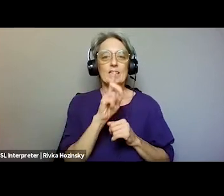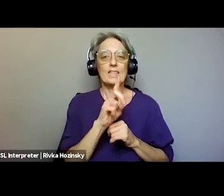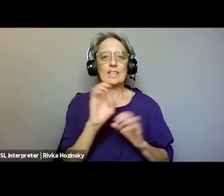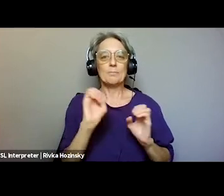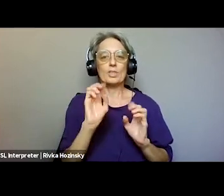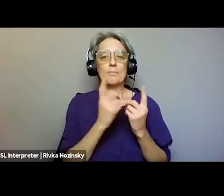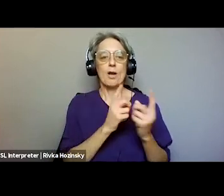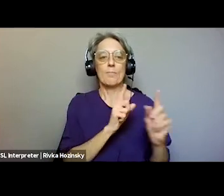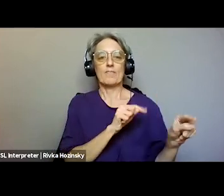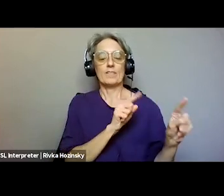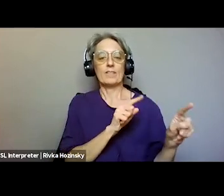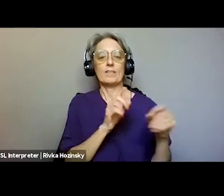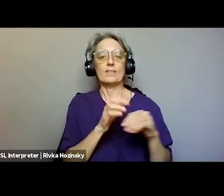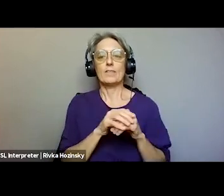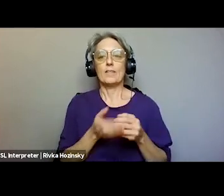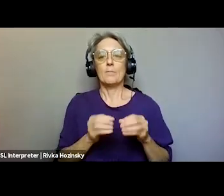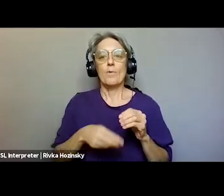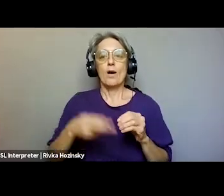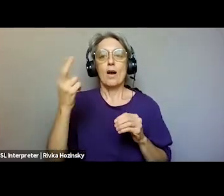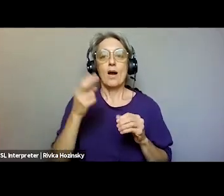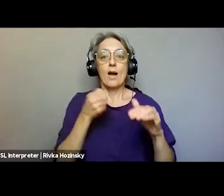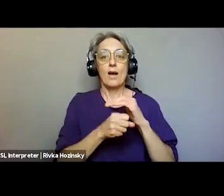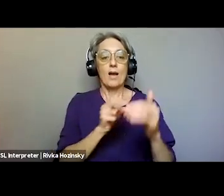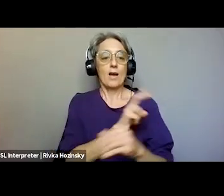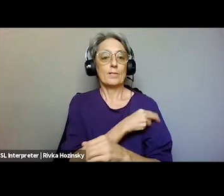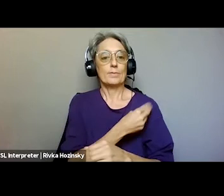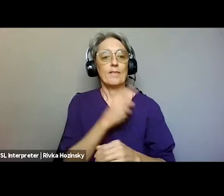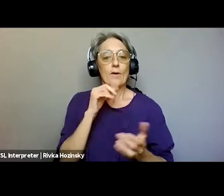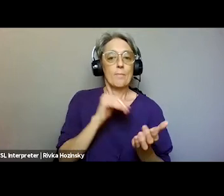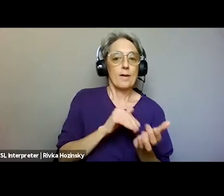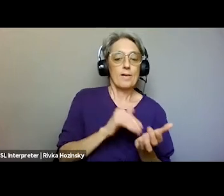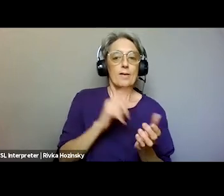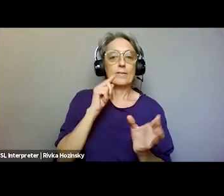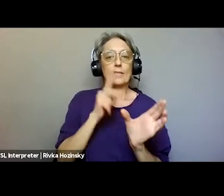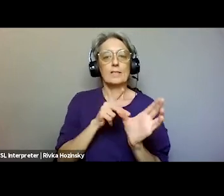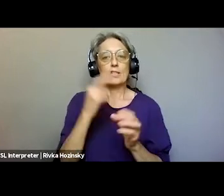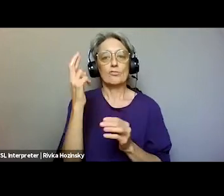rates of hospitalizations for both medical and psychiatric reasons in the first six weeks